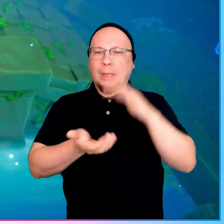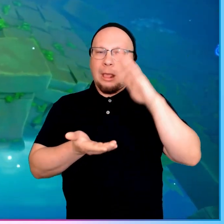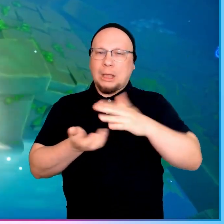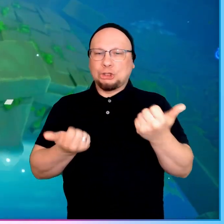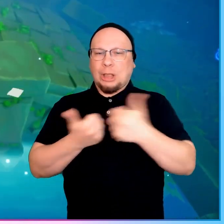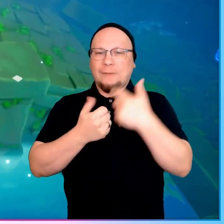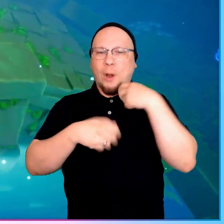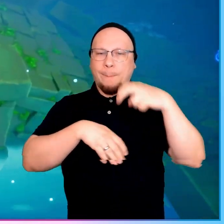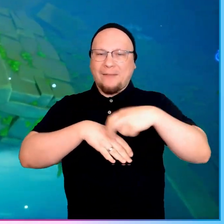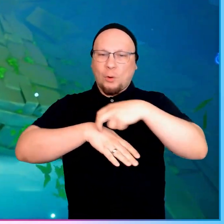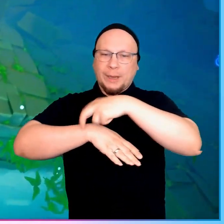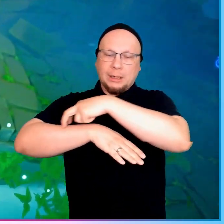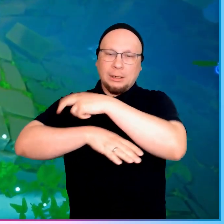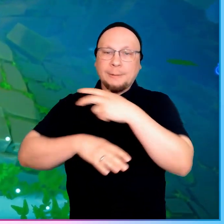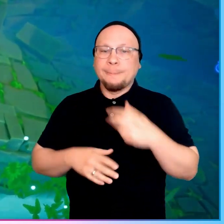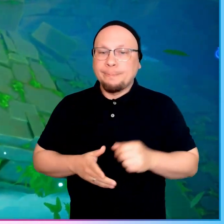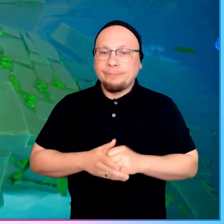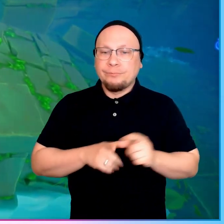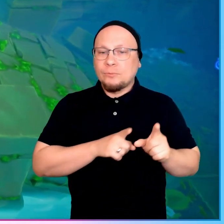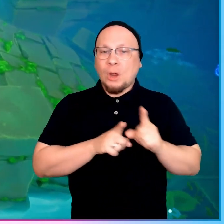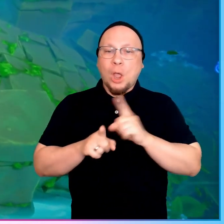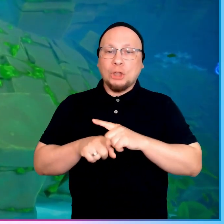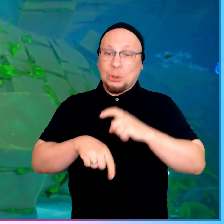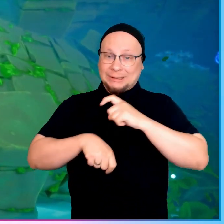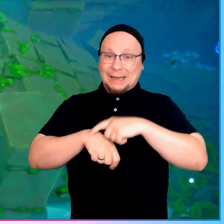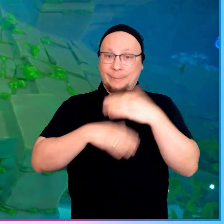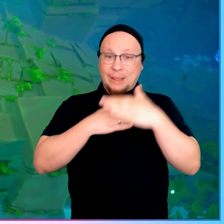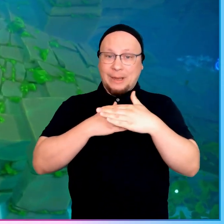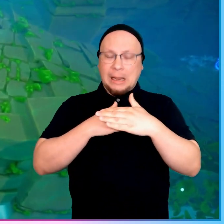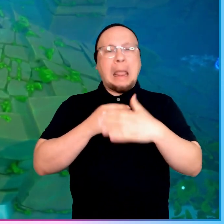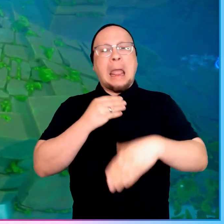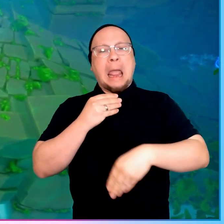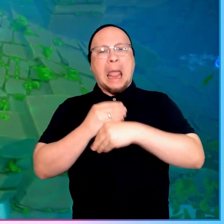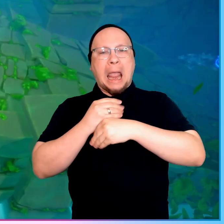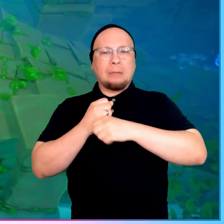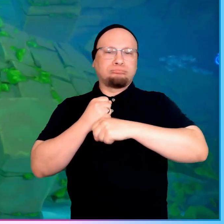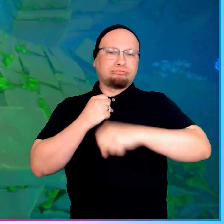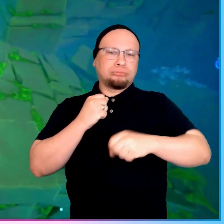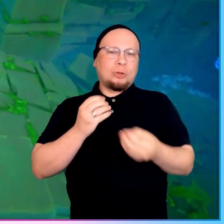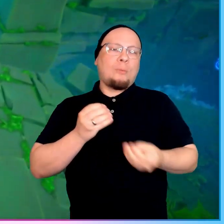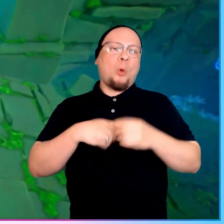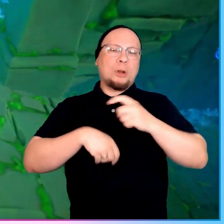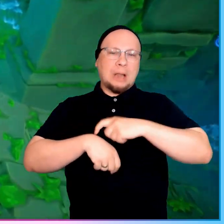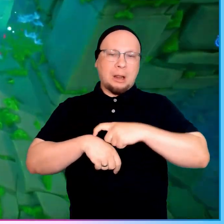Timed puzzles can also be made longer, so that you can have more time than you normally would to complete sections.